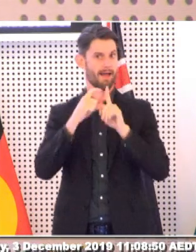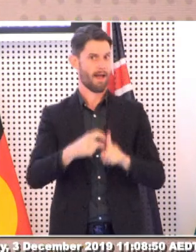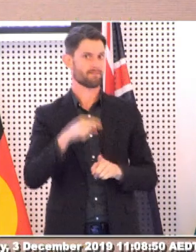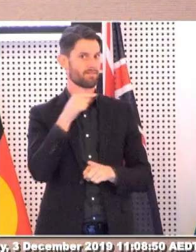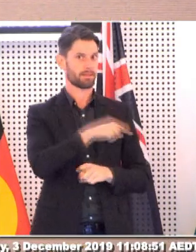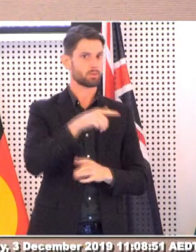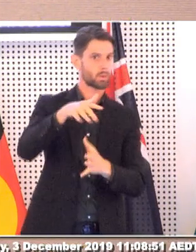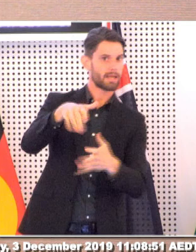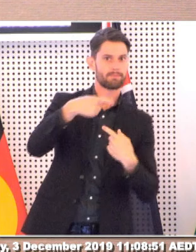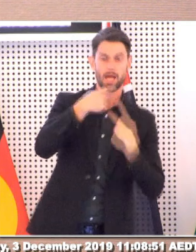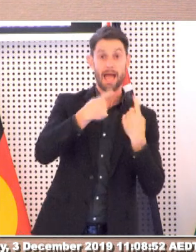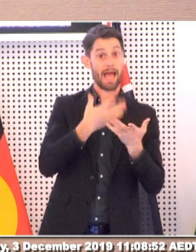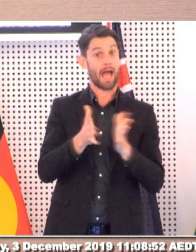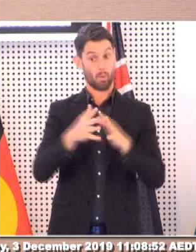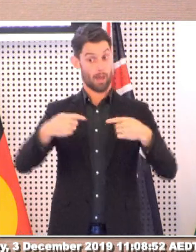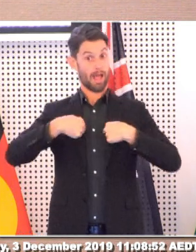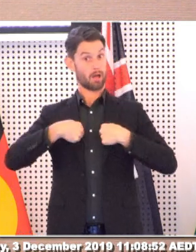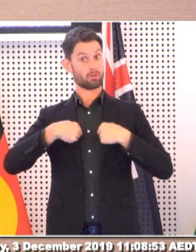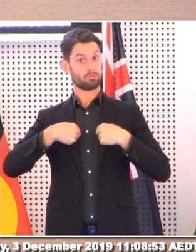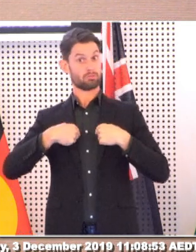Yes. What can this Commission do to overcome that problem?